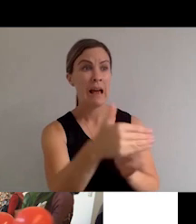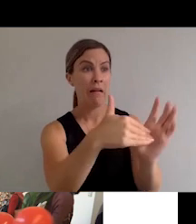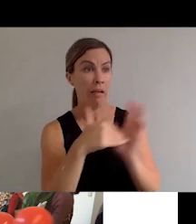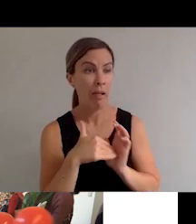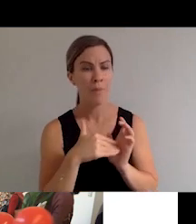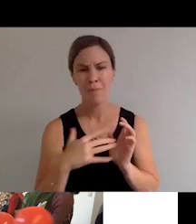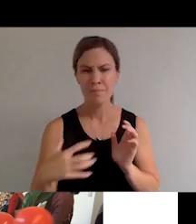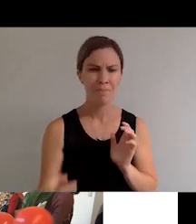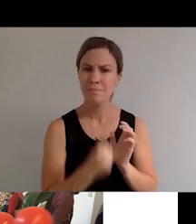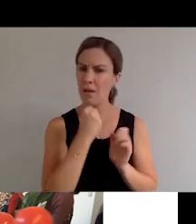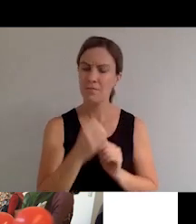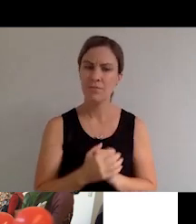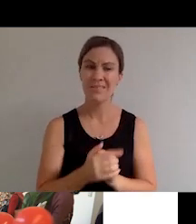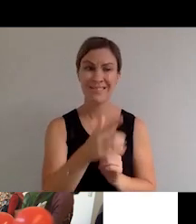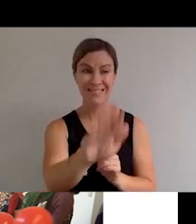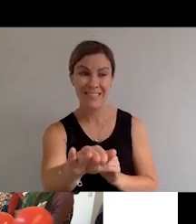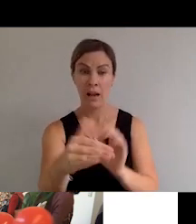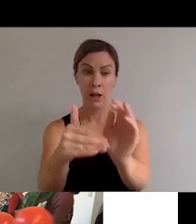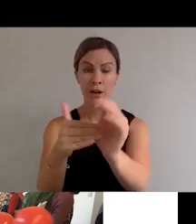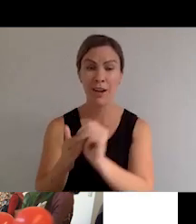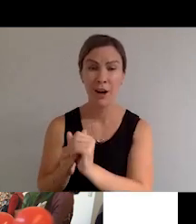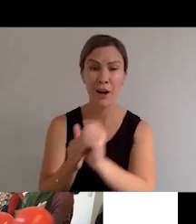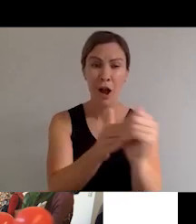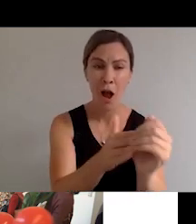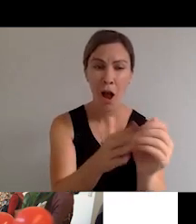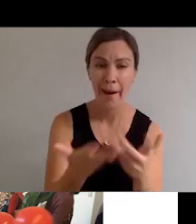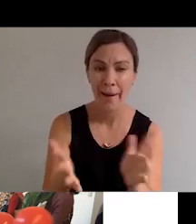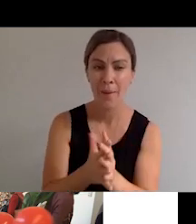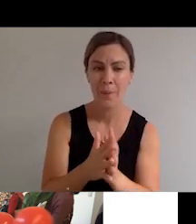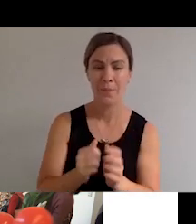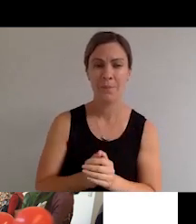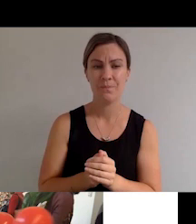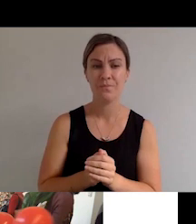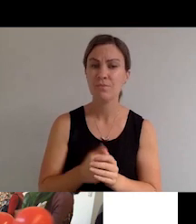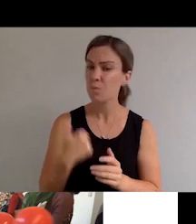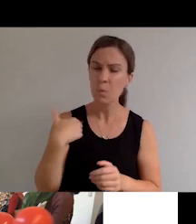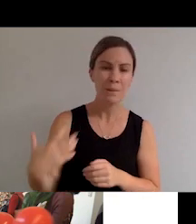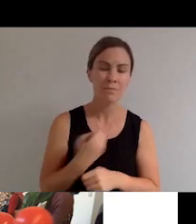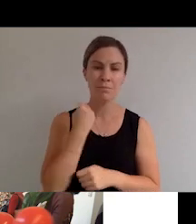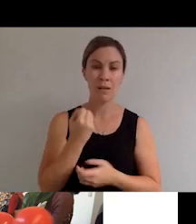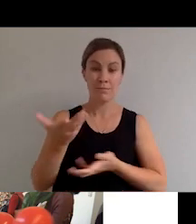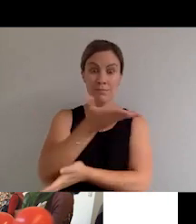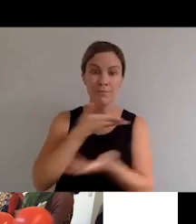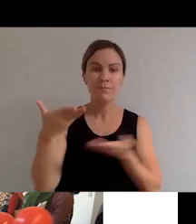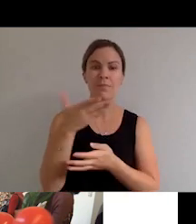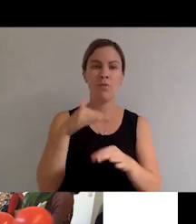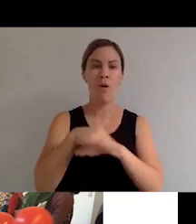to, have these hard conversations about money when I know most of us just want to talk about the art.